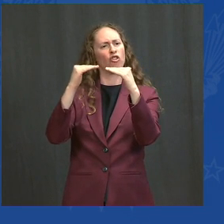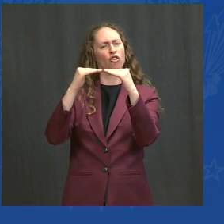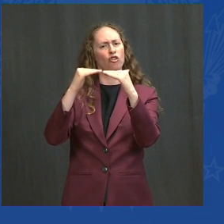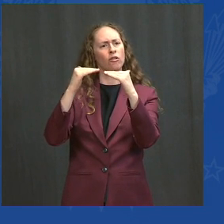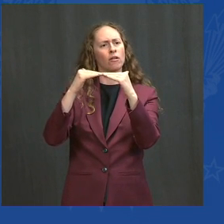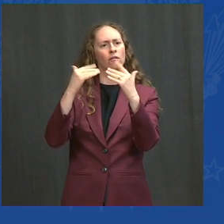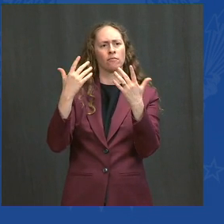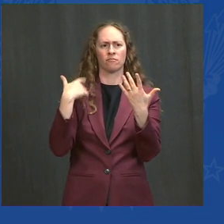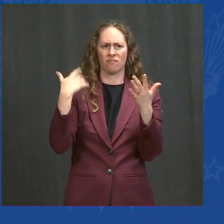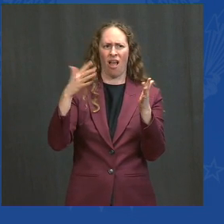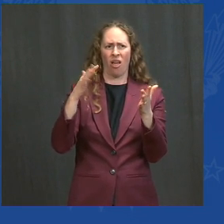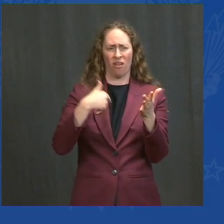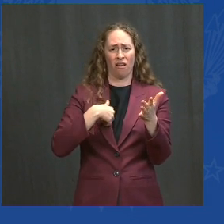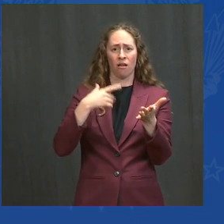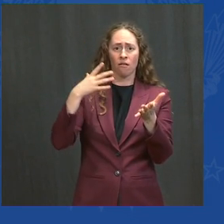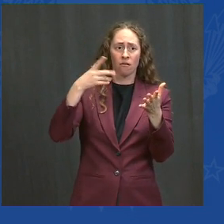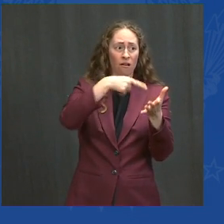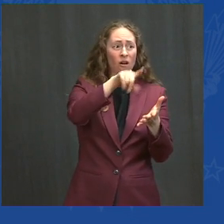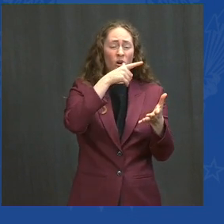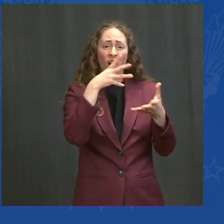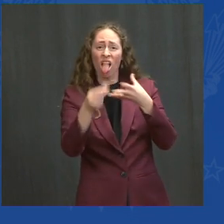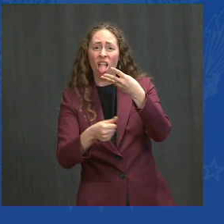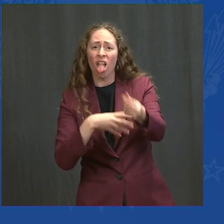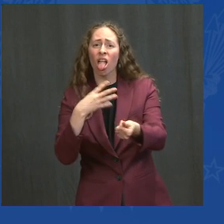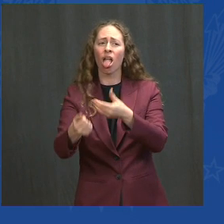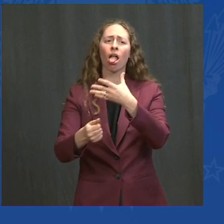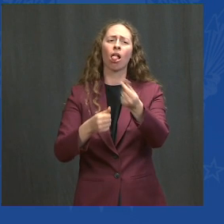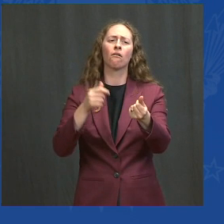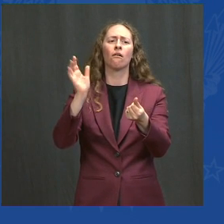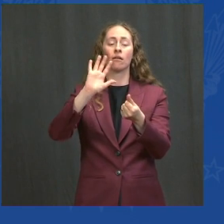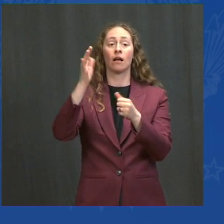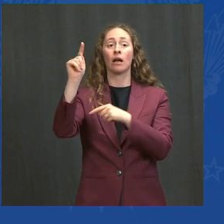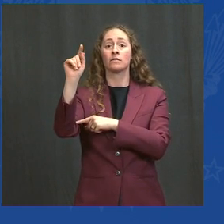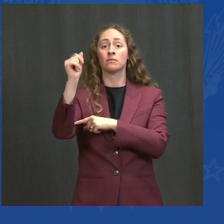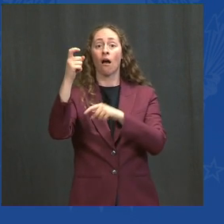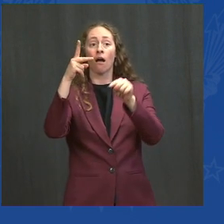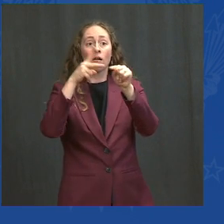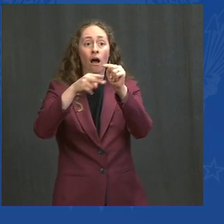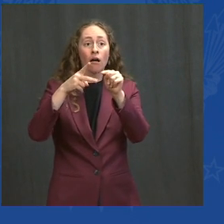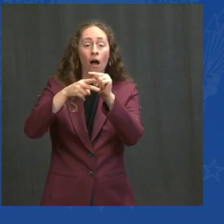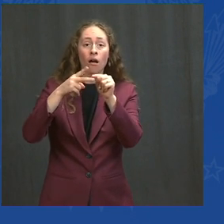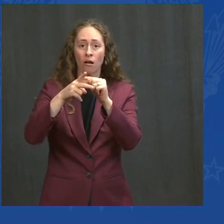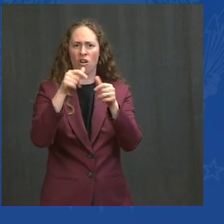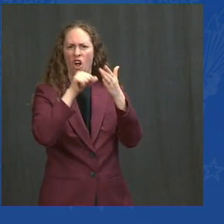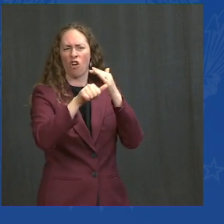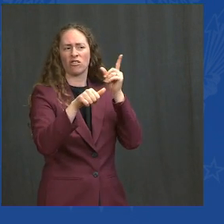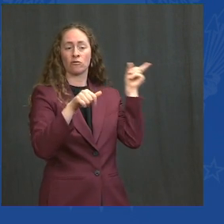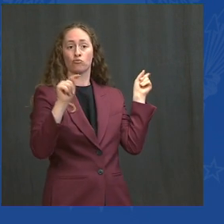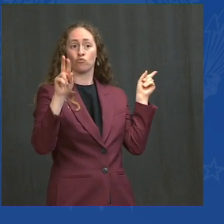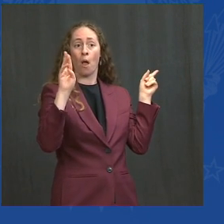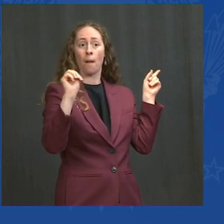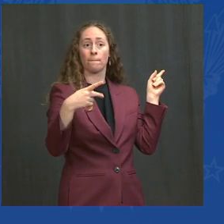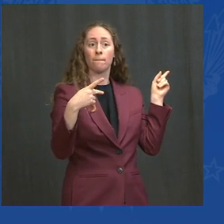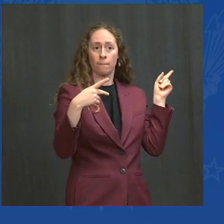But the tax cut that was passed under Trump -- the $2 trillion, not a penny of which was paid for --